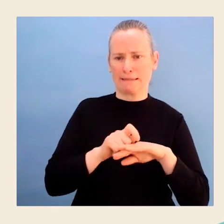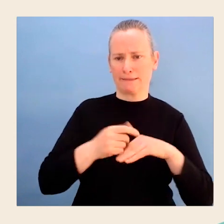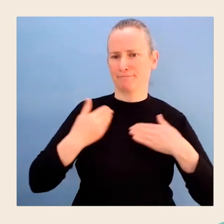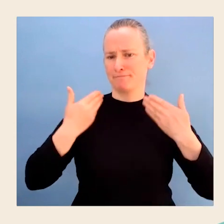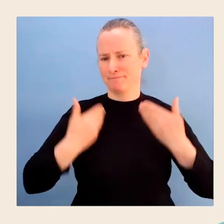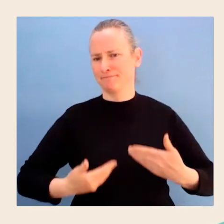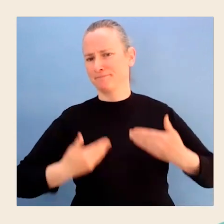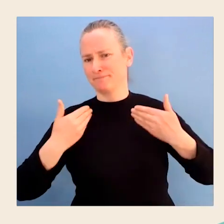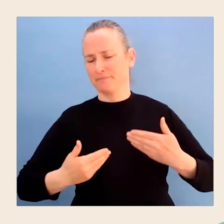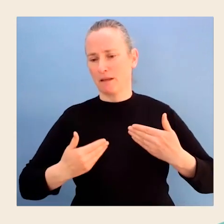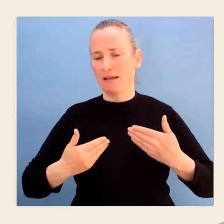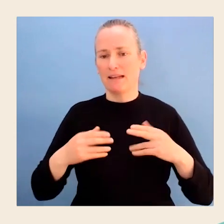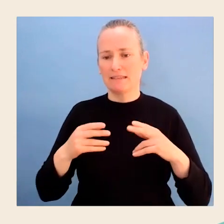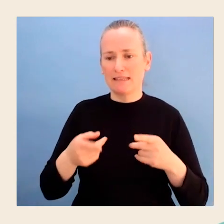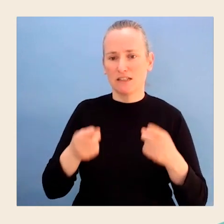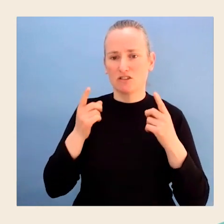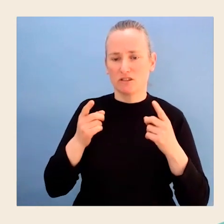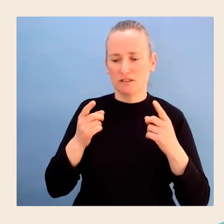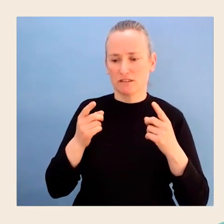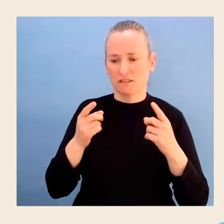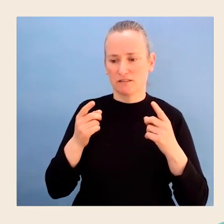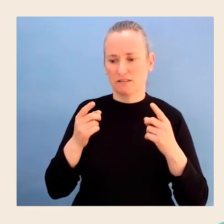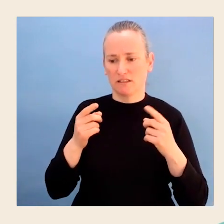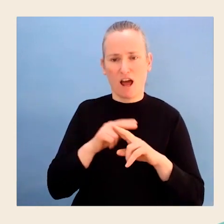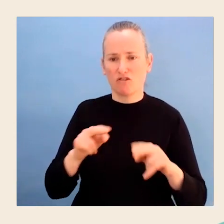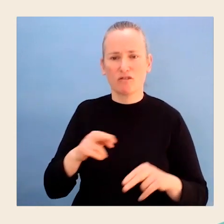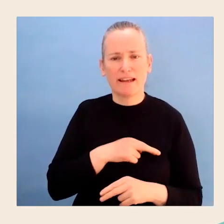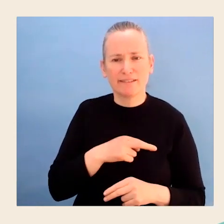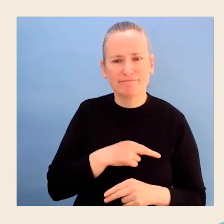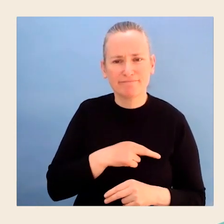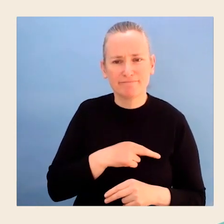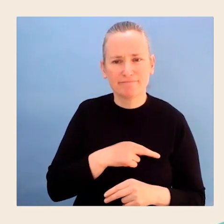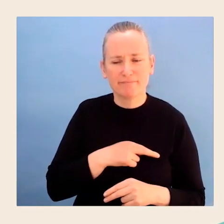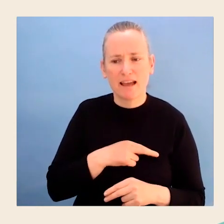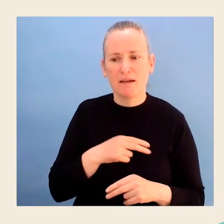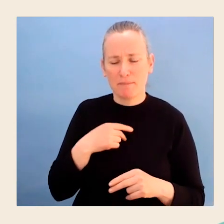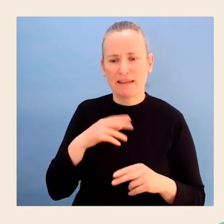picture and actually doing harm in terms of people